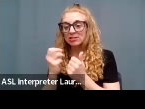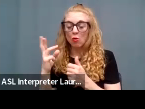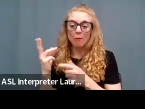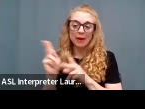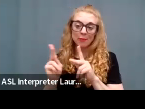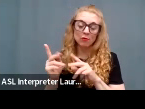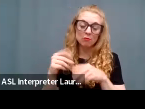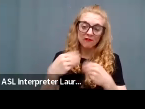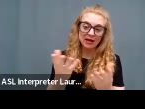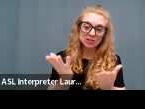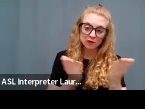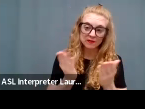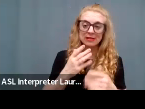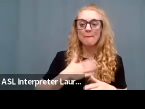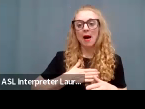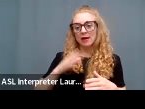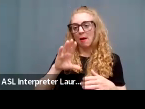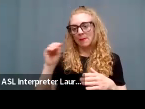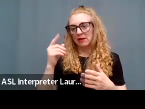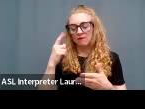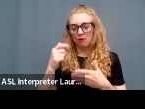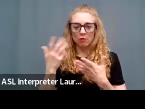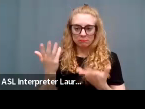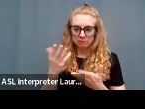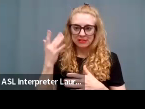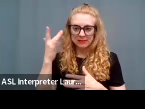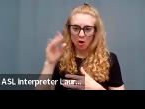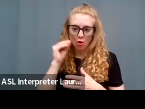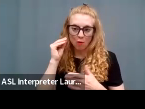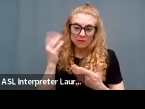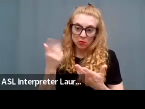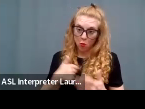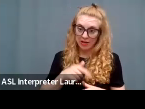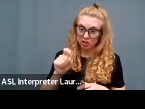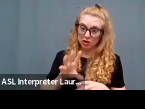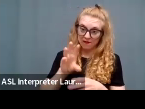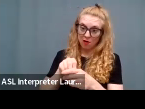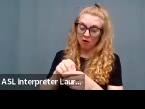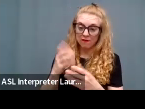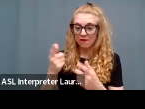company which is worldwide smartphones should we be involved either remotely or you know directly